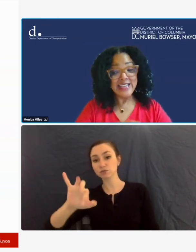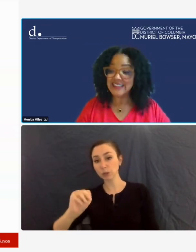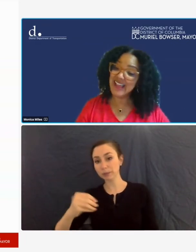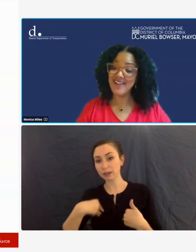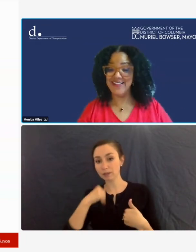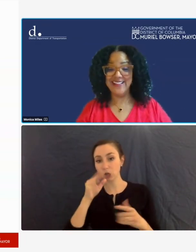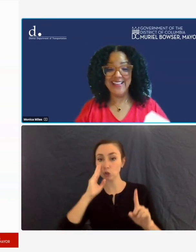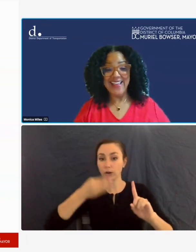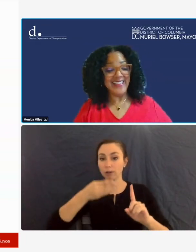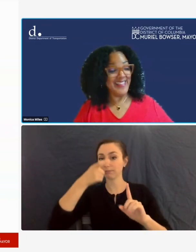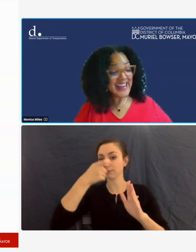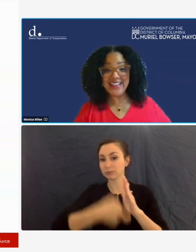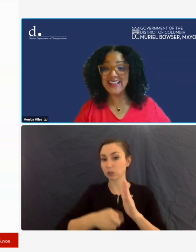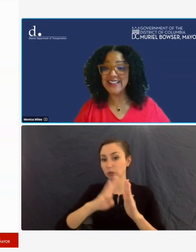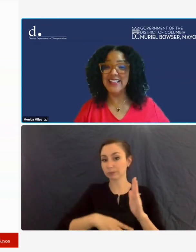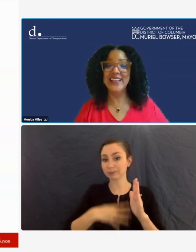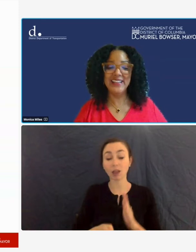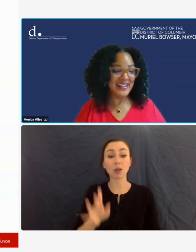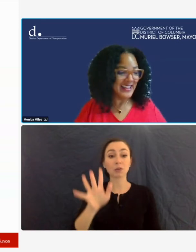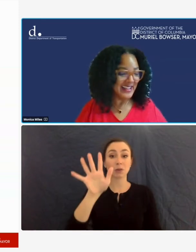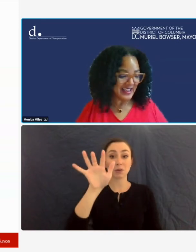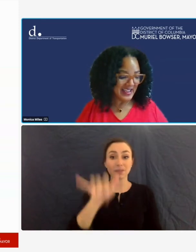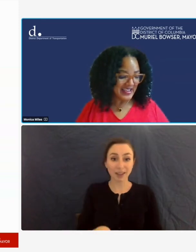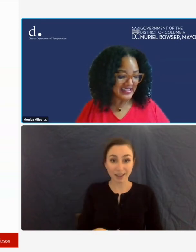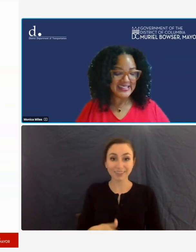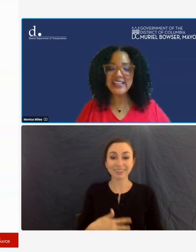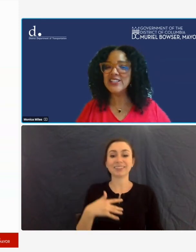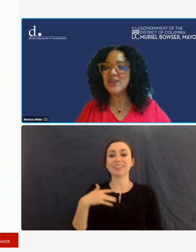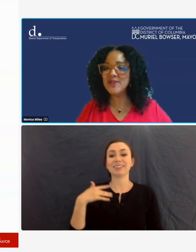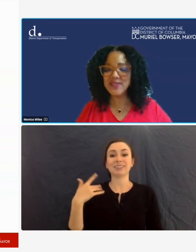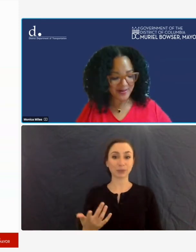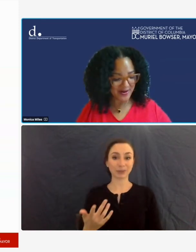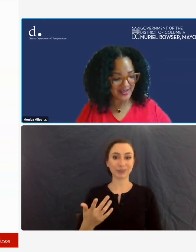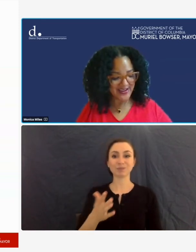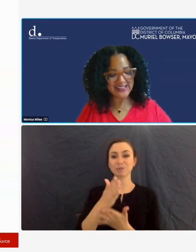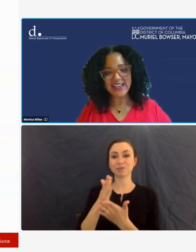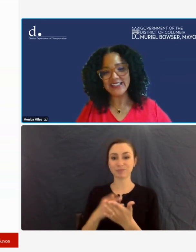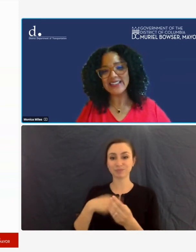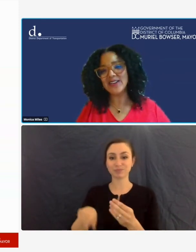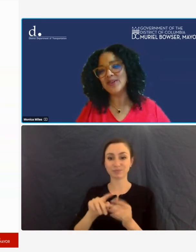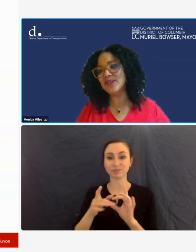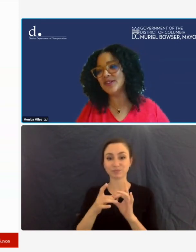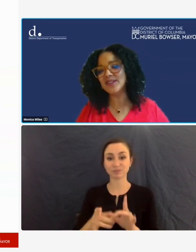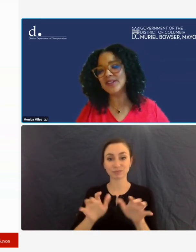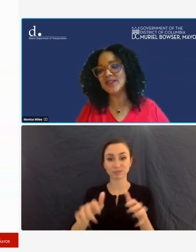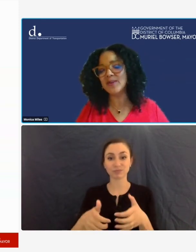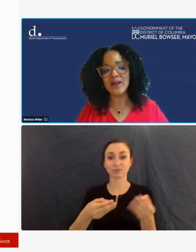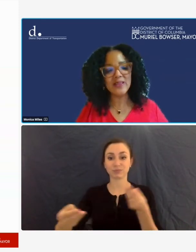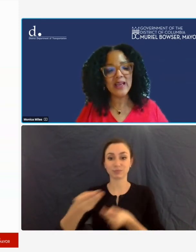so that is the section on related party transactions so there's a there are a lot of